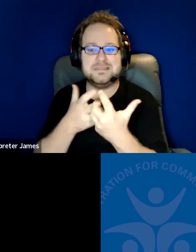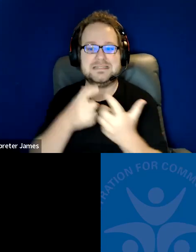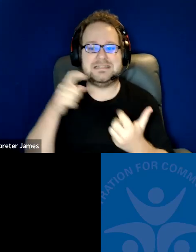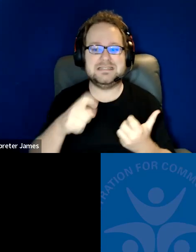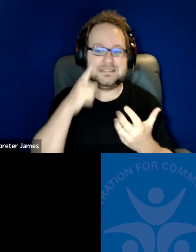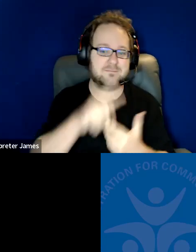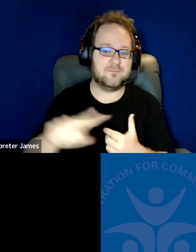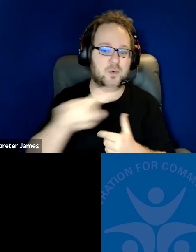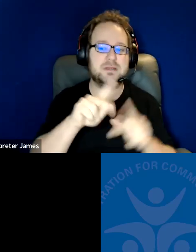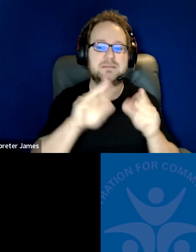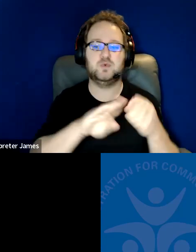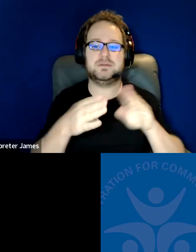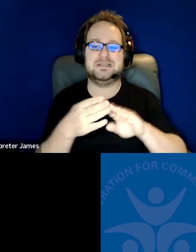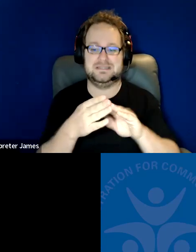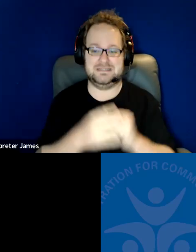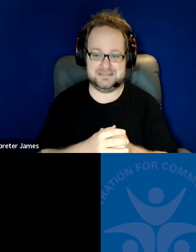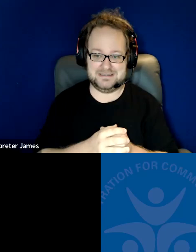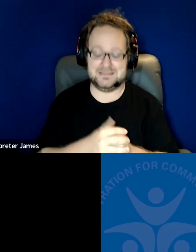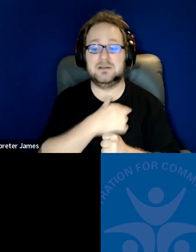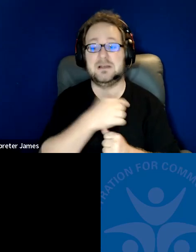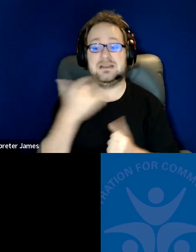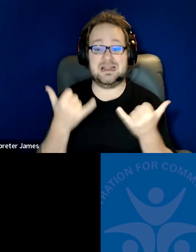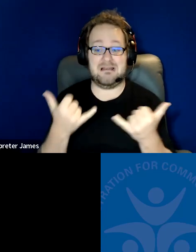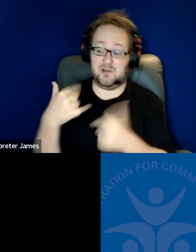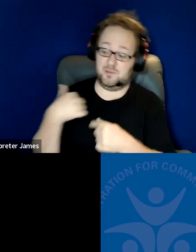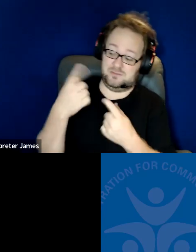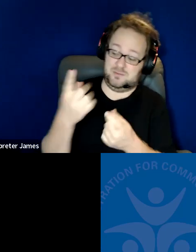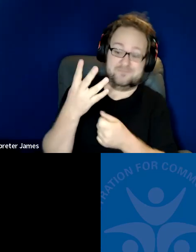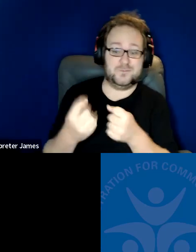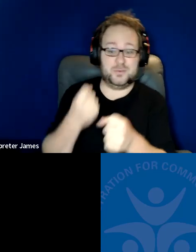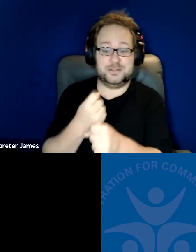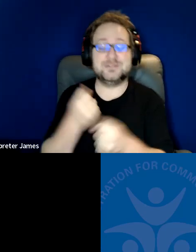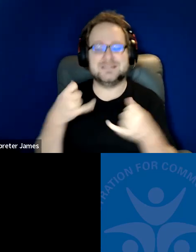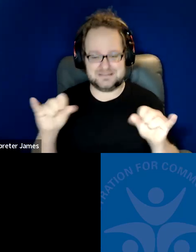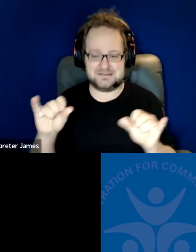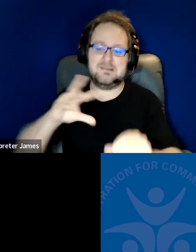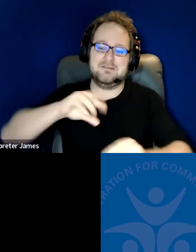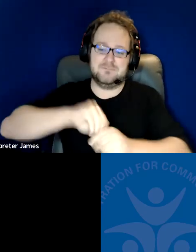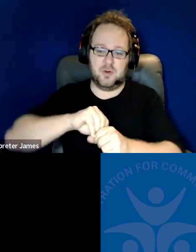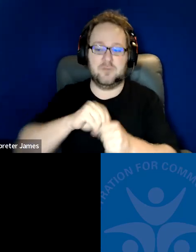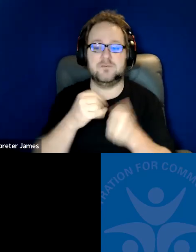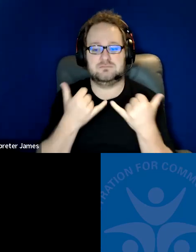And now nearly 4 years later, you are continuing to still play a critical role in this work.